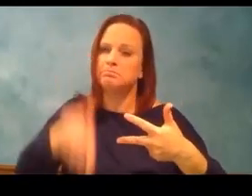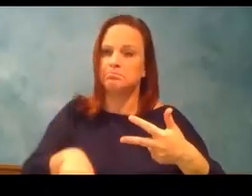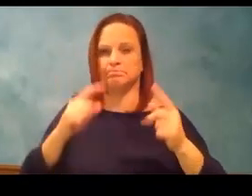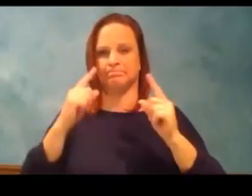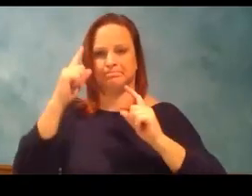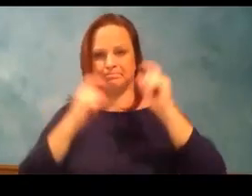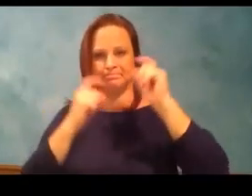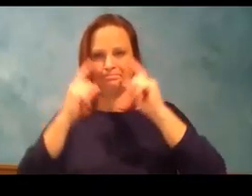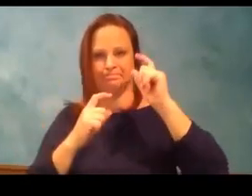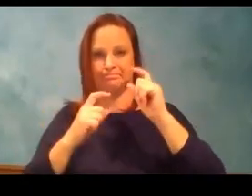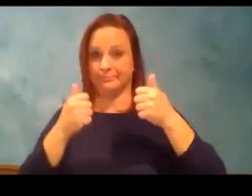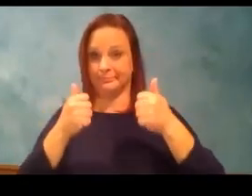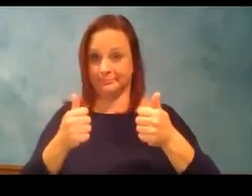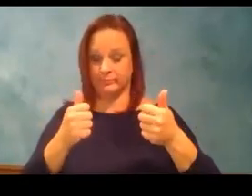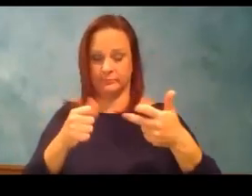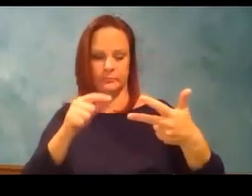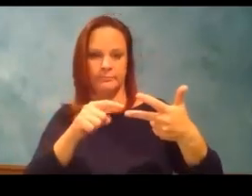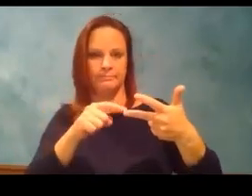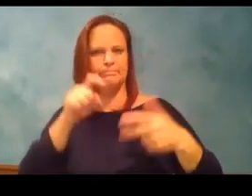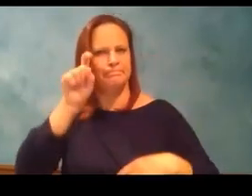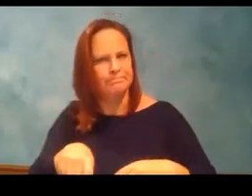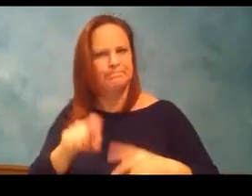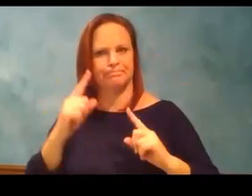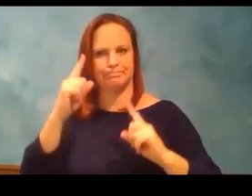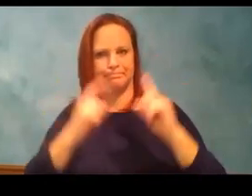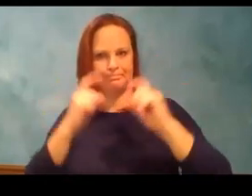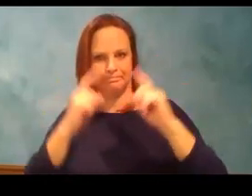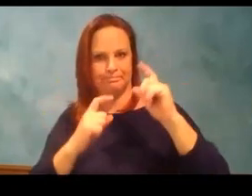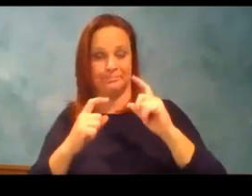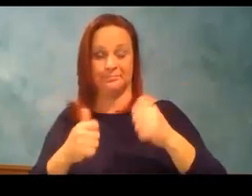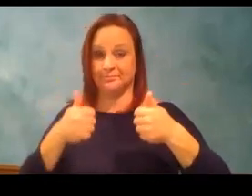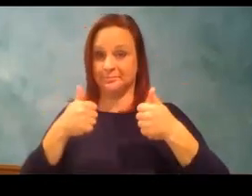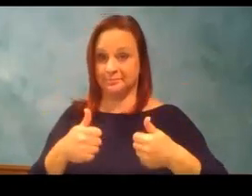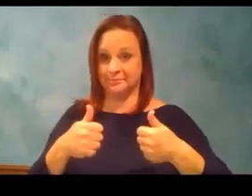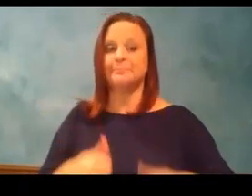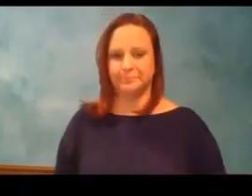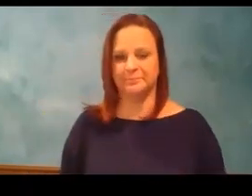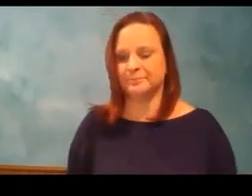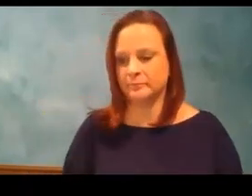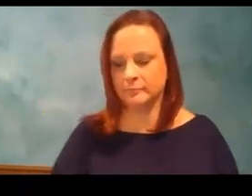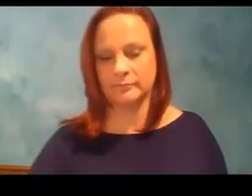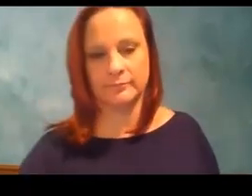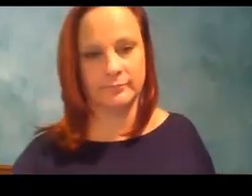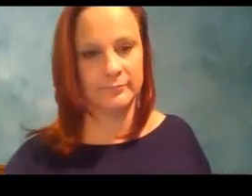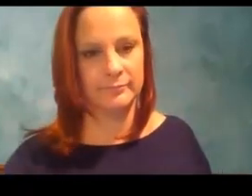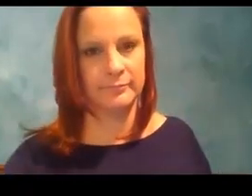negated, but remember even in the second option you must always use non-manuals. Same thing with the third option for the